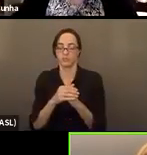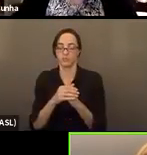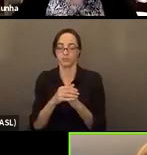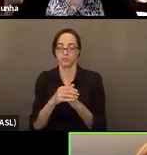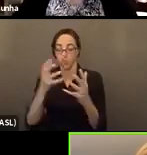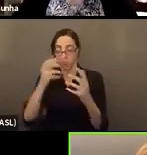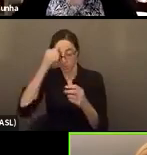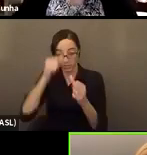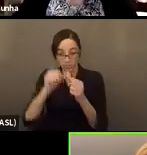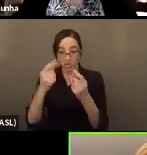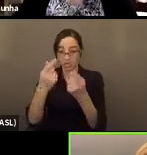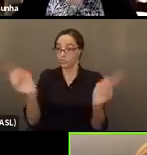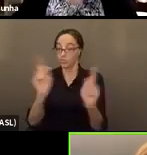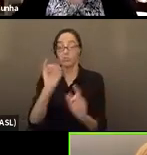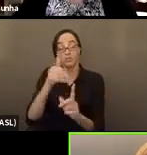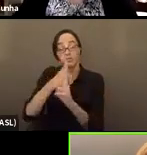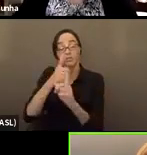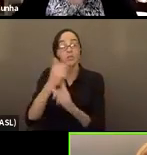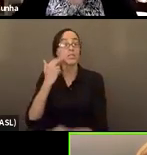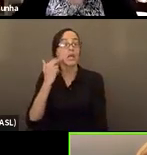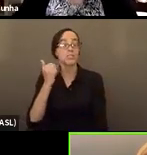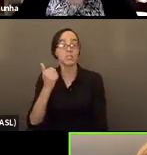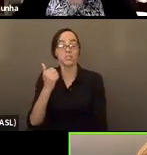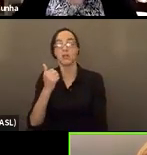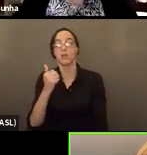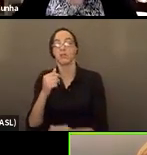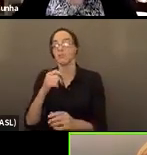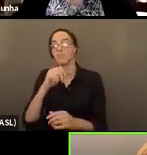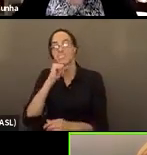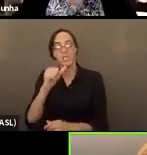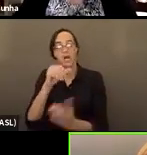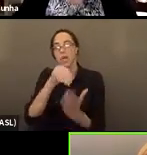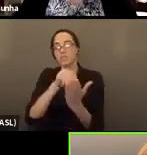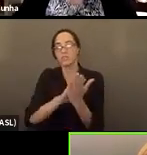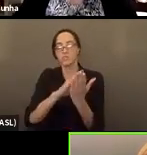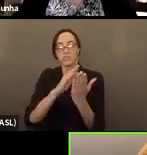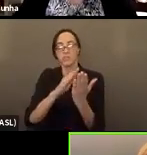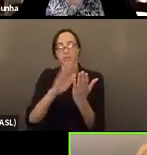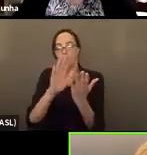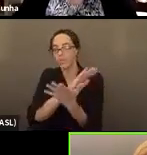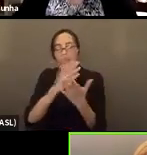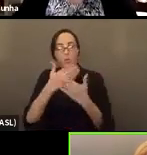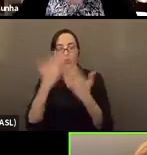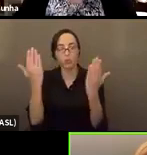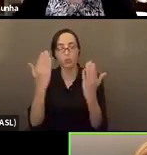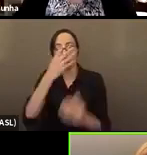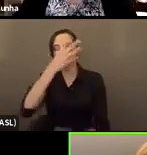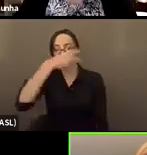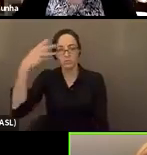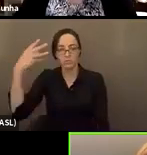you're undocumented you are a hundred percent safe at our evacuation centers a hundred percent safe